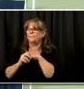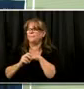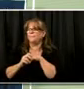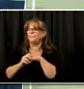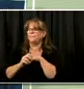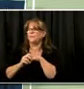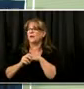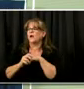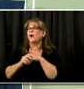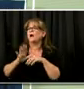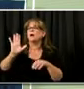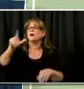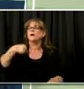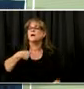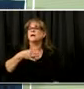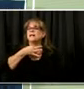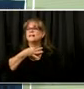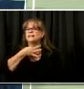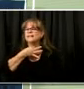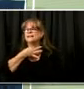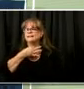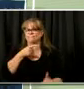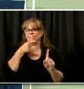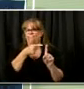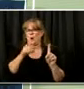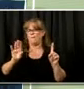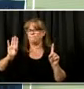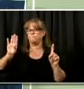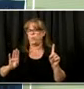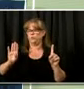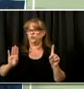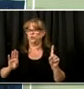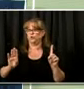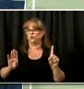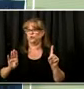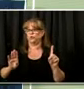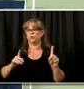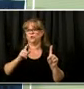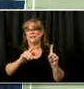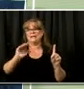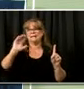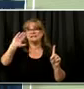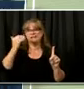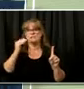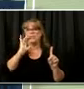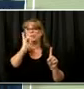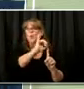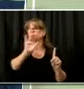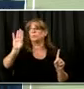boulder some indicators are starting to trend down just from the latest data reported yesterday